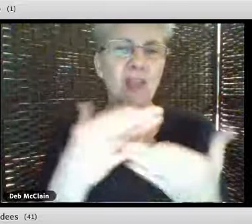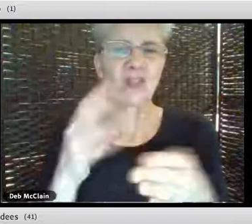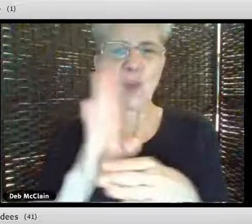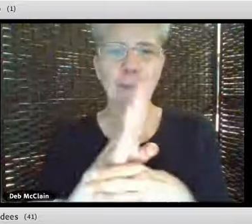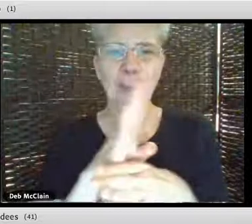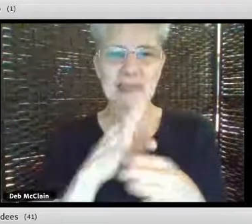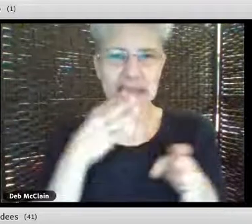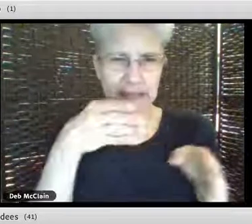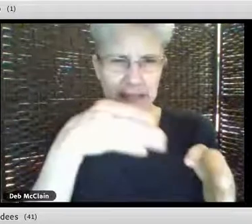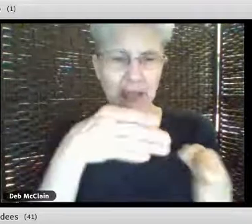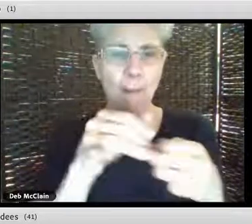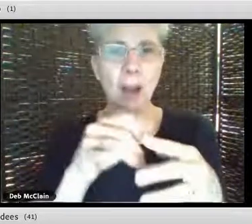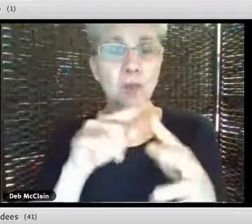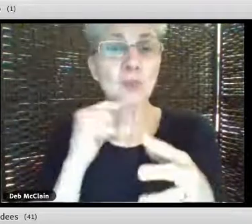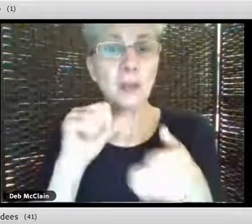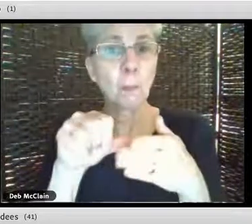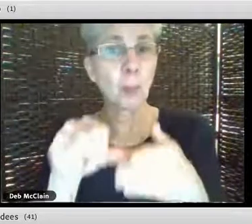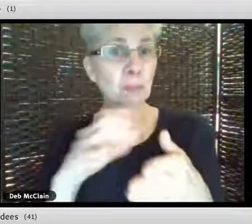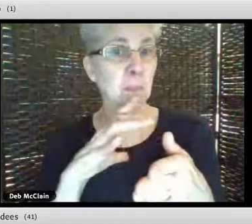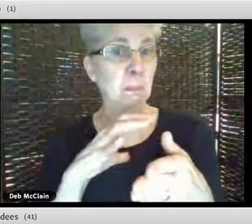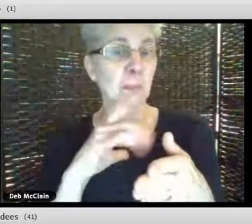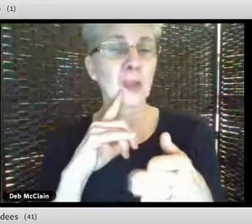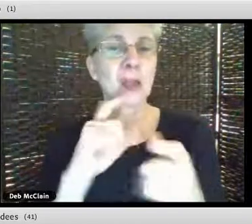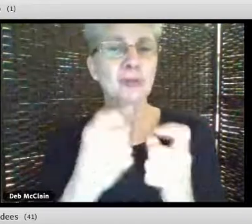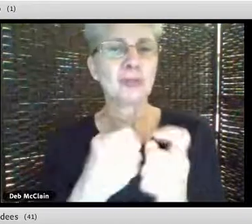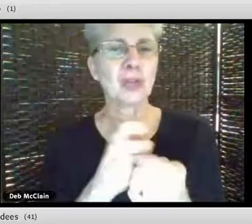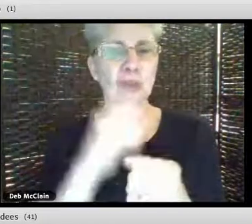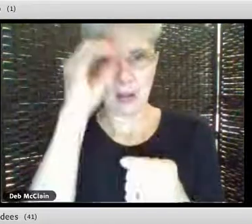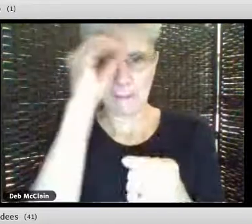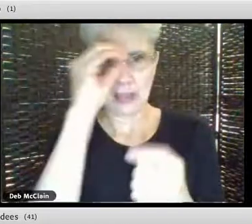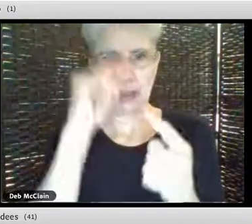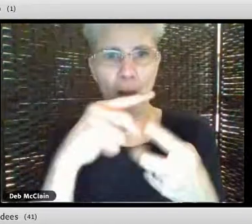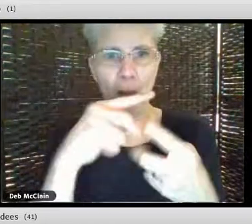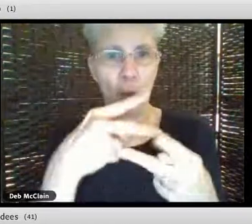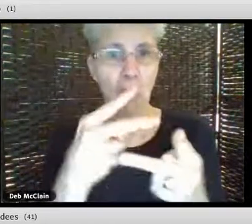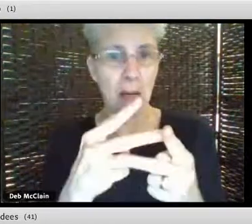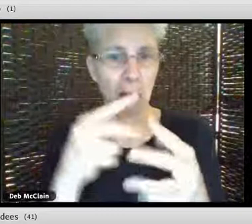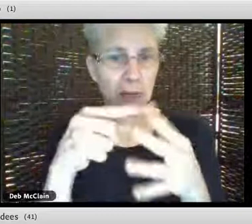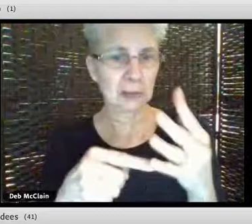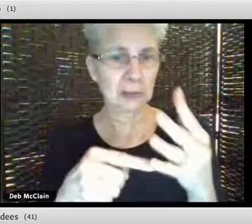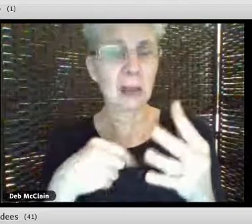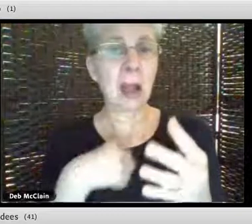but I was so impressed I kind of changed my opinion about the products, and I've gotten to know how to use them,